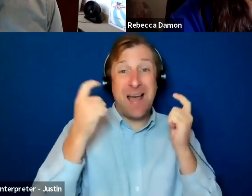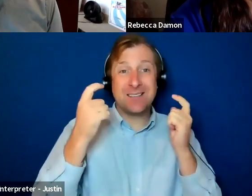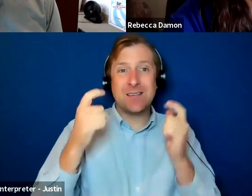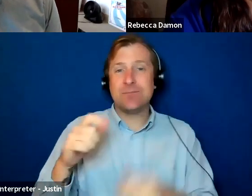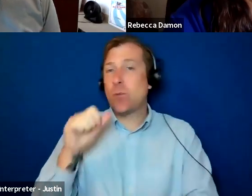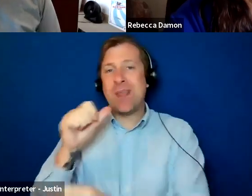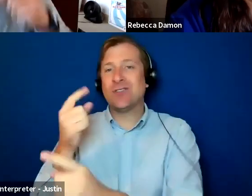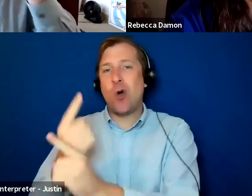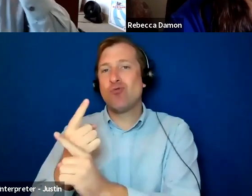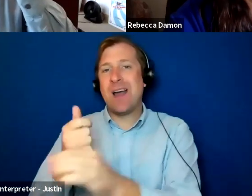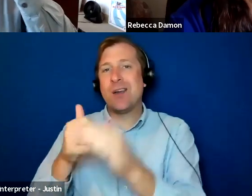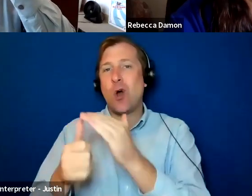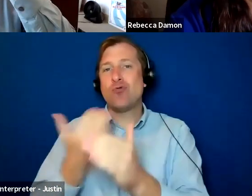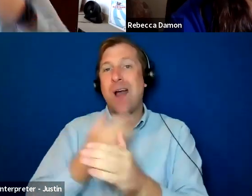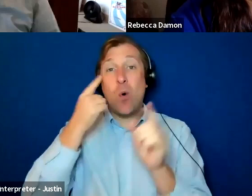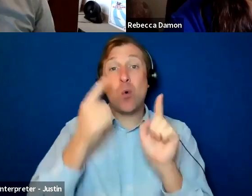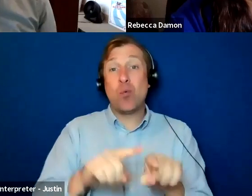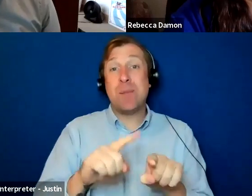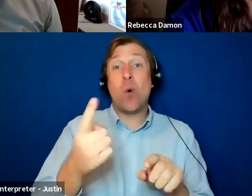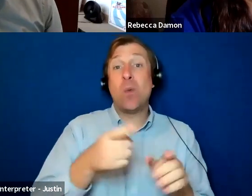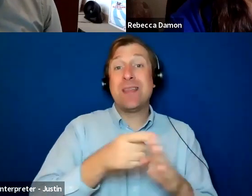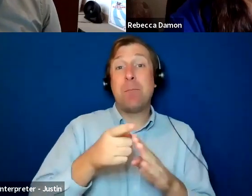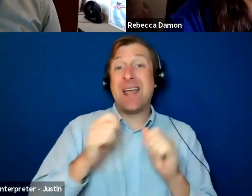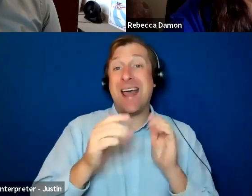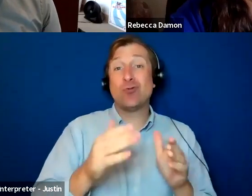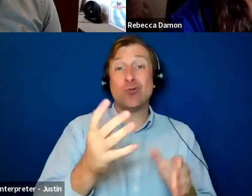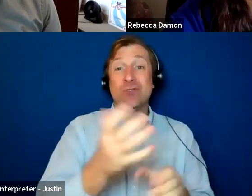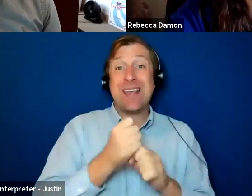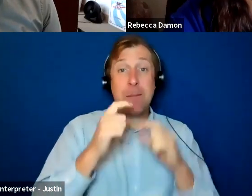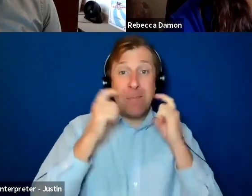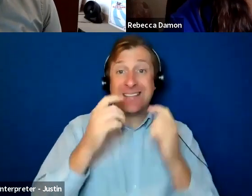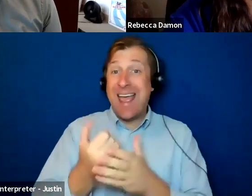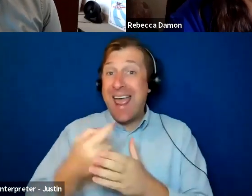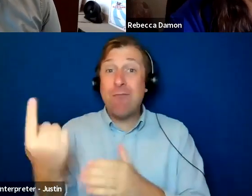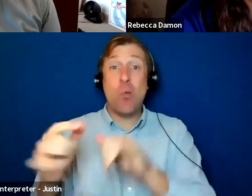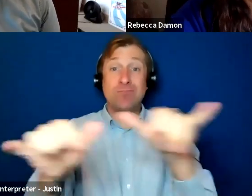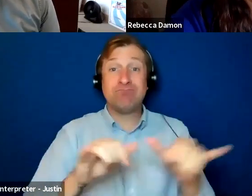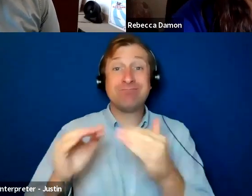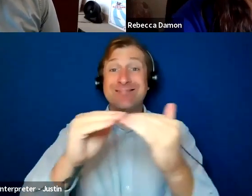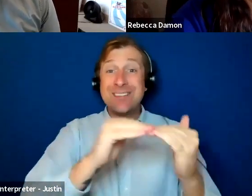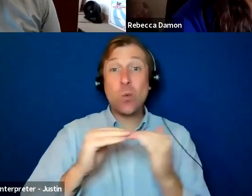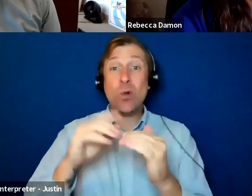under this Return to Work Agreement that only principals get provided masks. Everyone on an equal basis is supposed to be provided PPE.